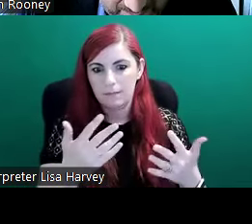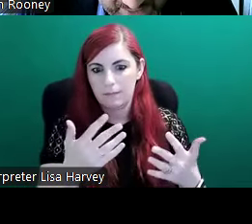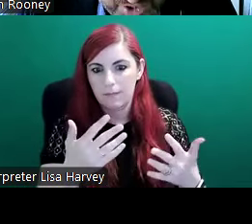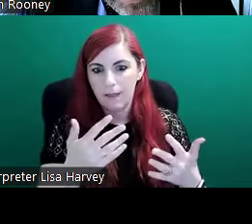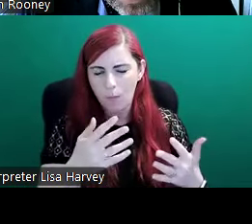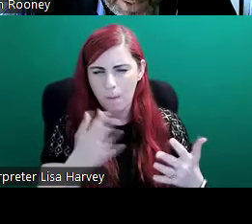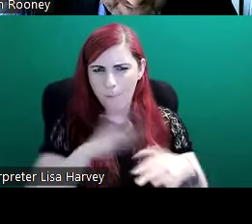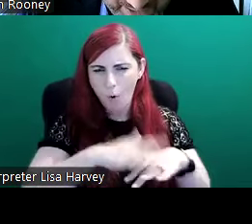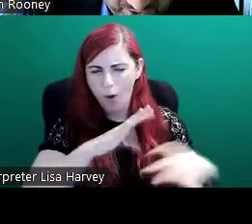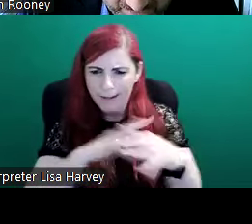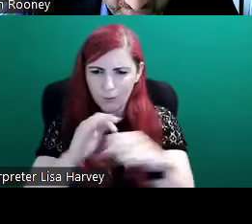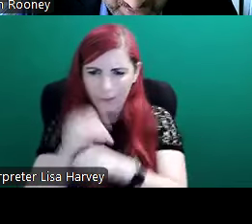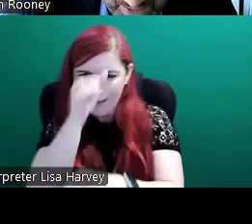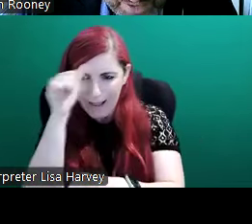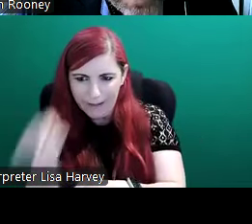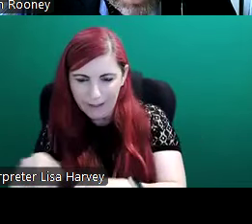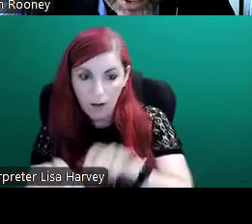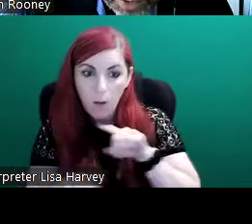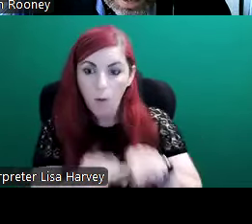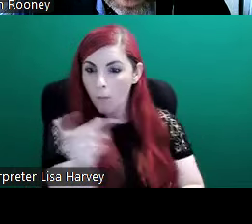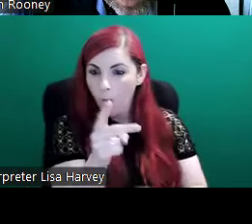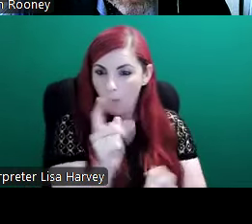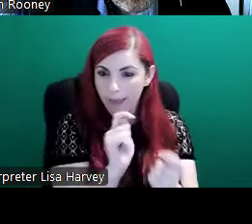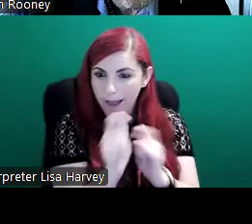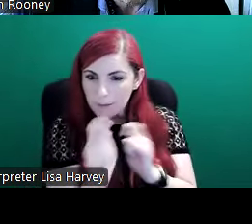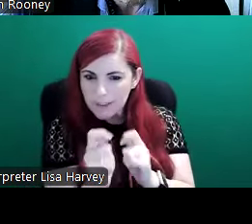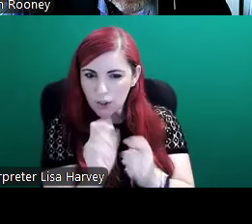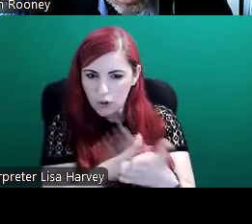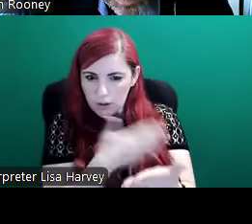adaptation and interpretation of historic religious art was sophisticated and